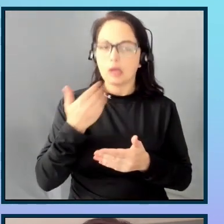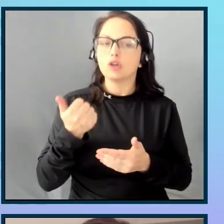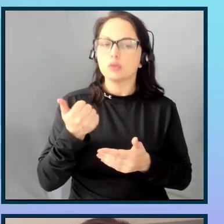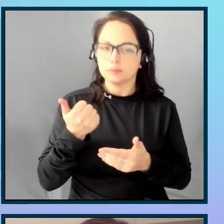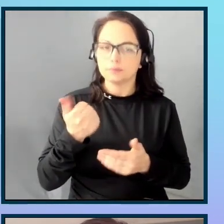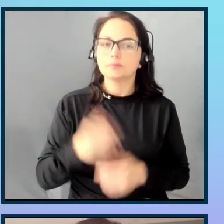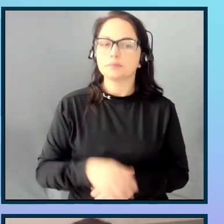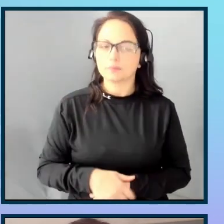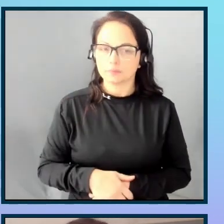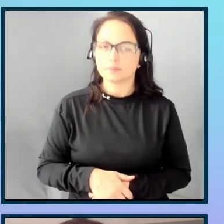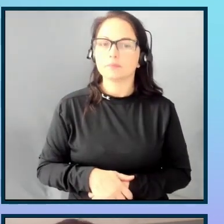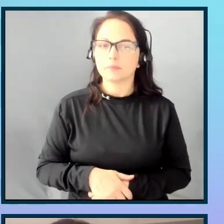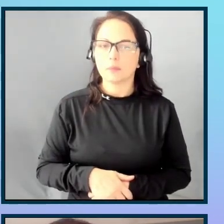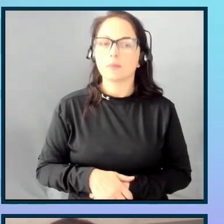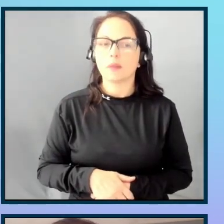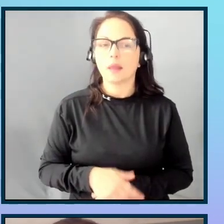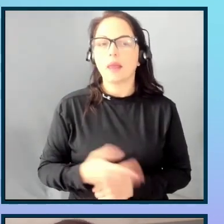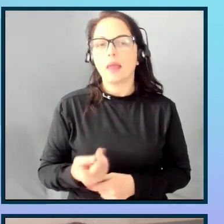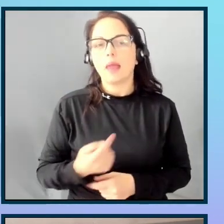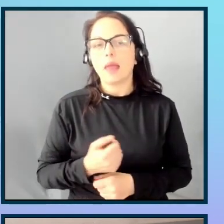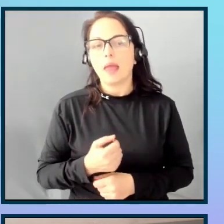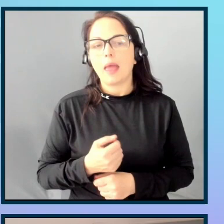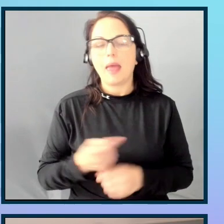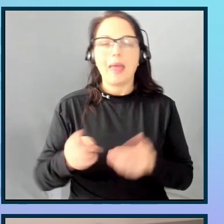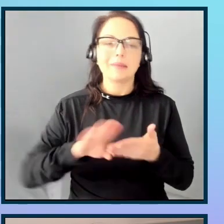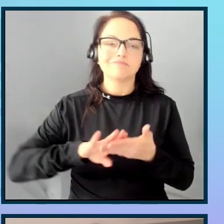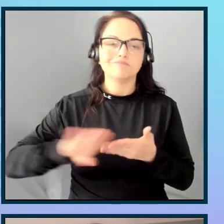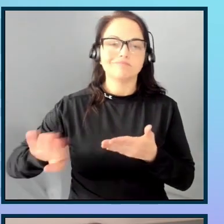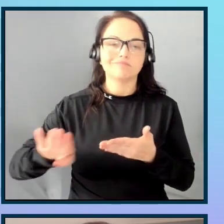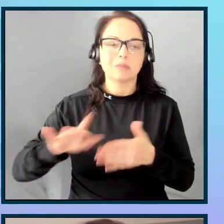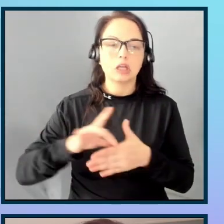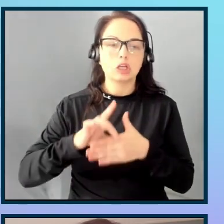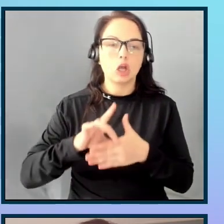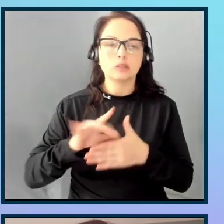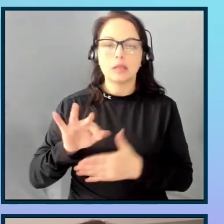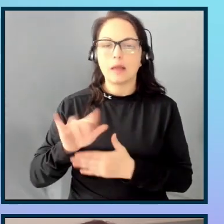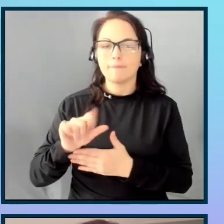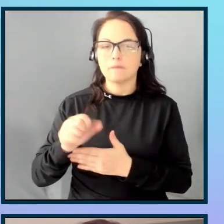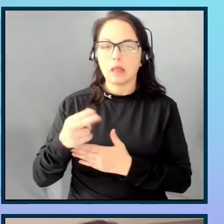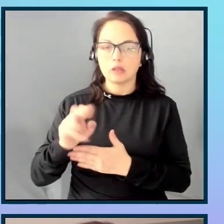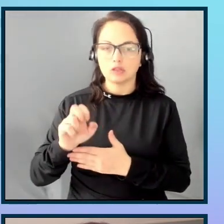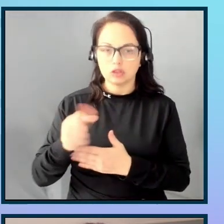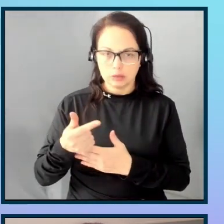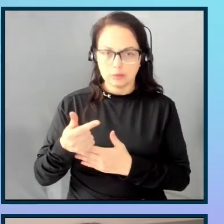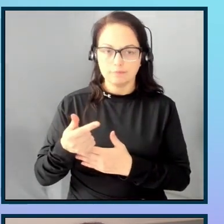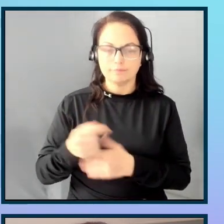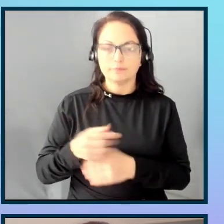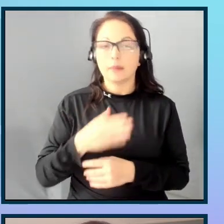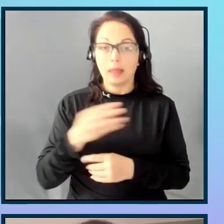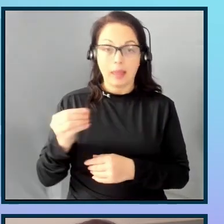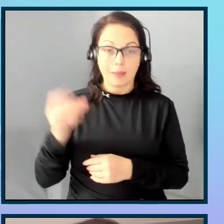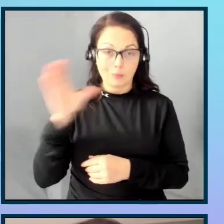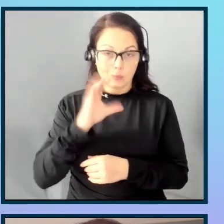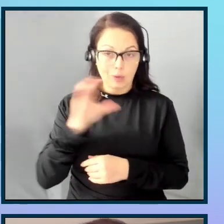and suppressing content flashing is another one. Browsers might be able to do that.